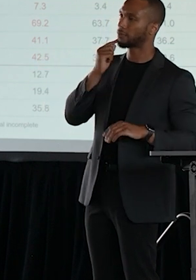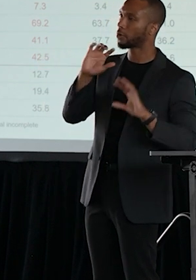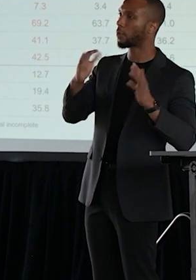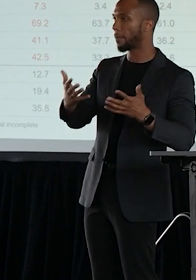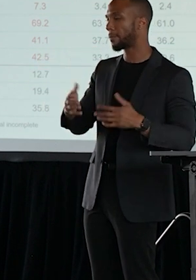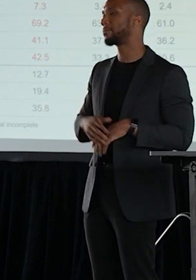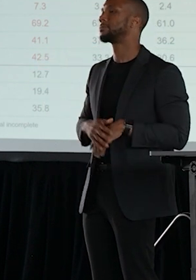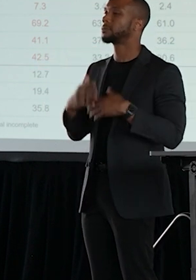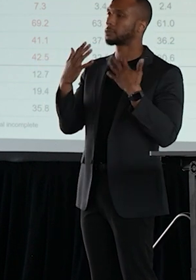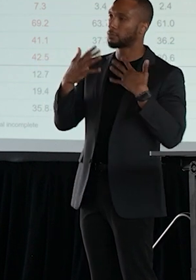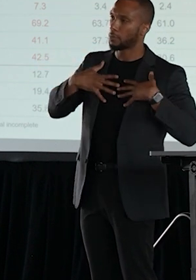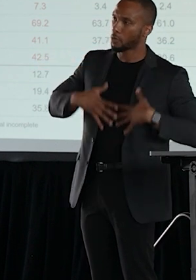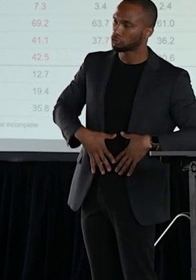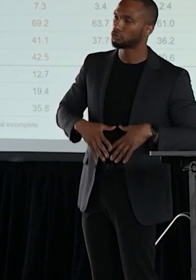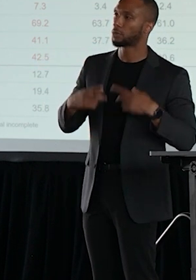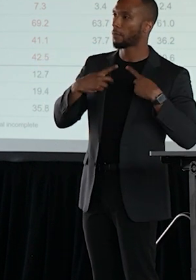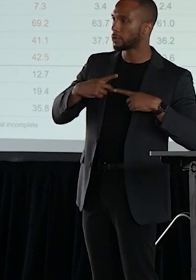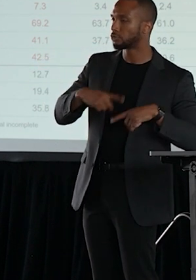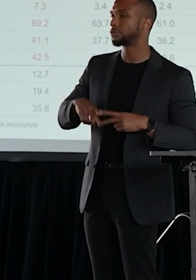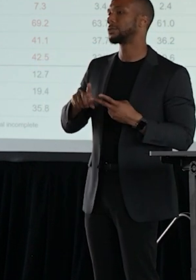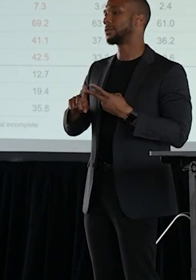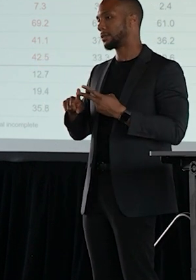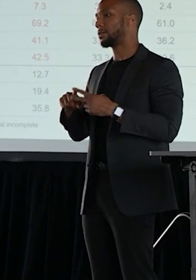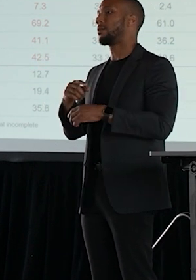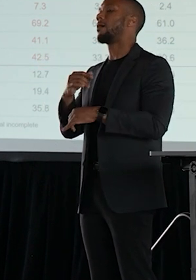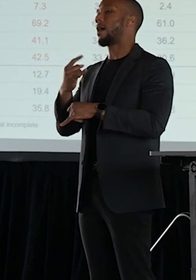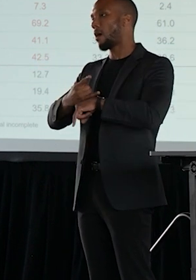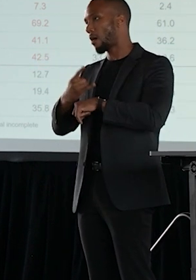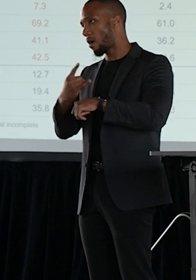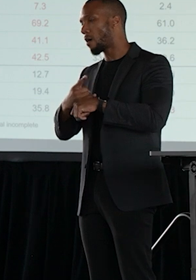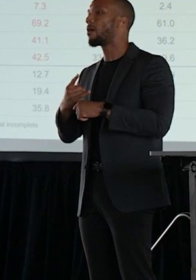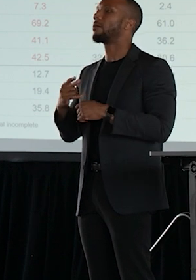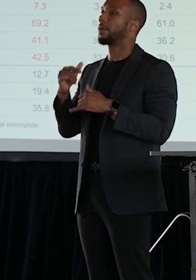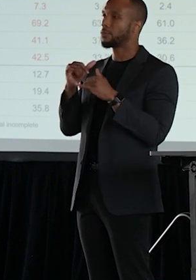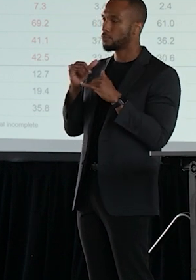depression, pain, so something, we can kind of see why. What's